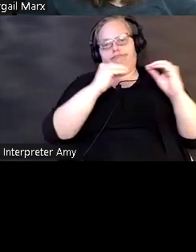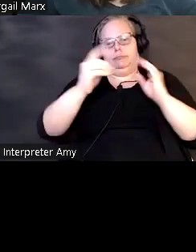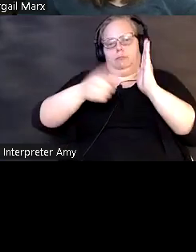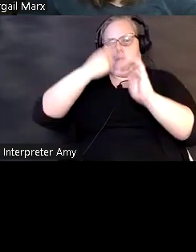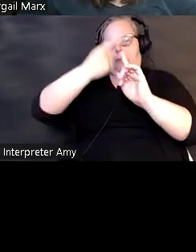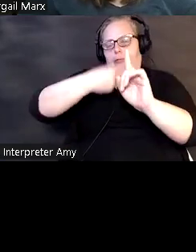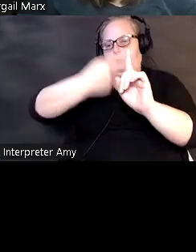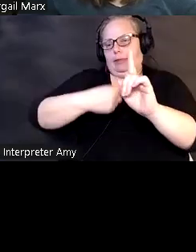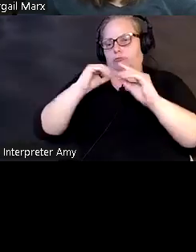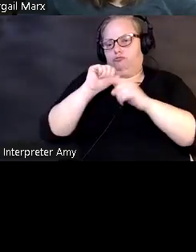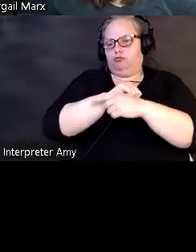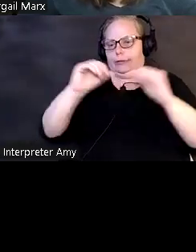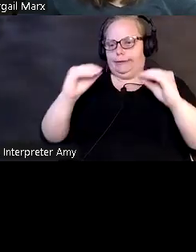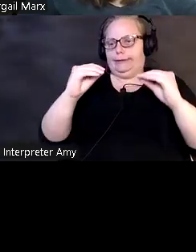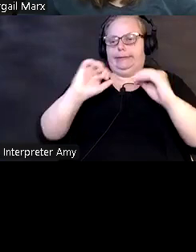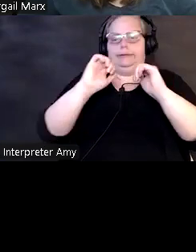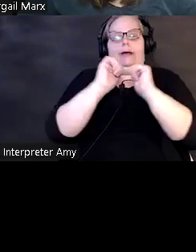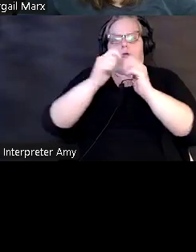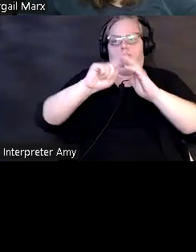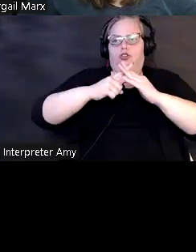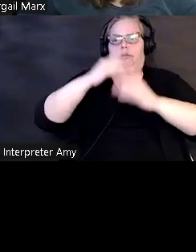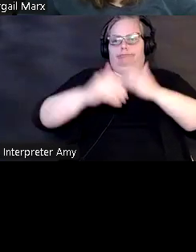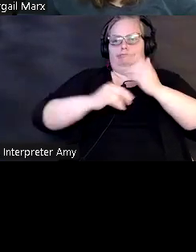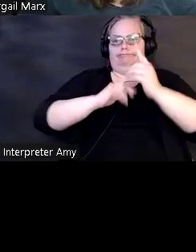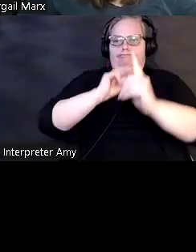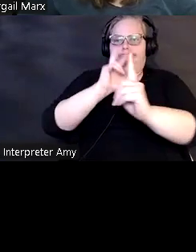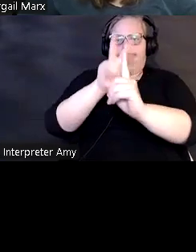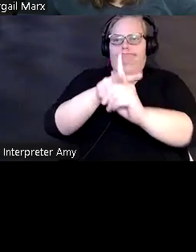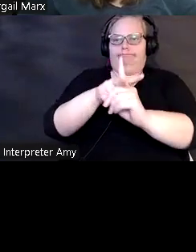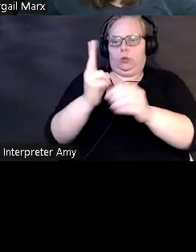It's just a really great -- great tool. And the company is very, very responsive,